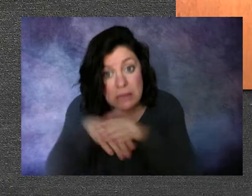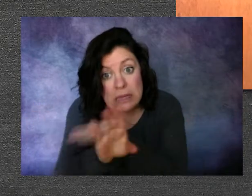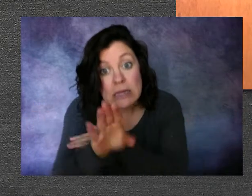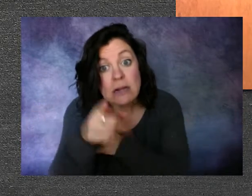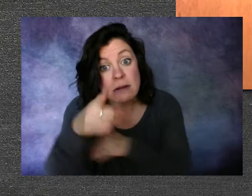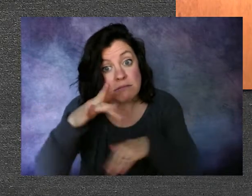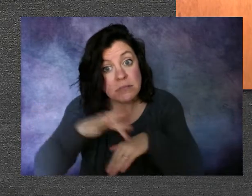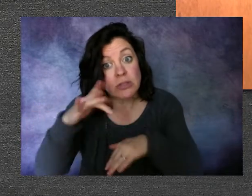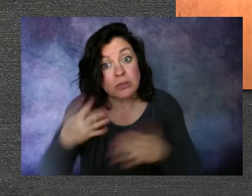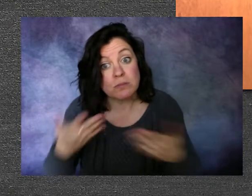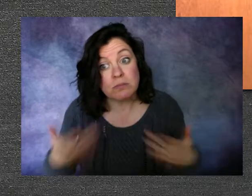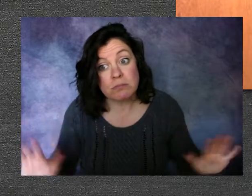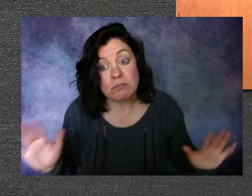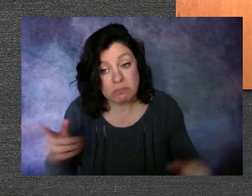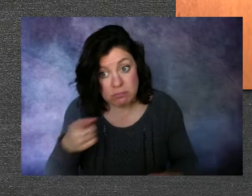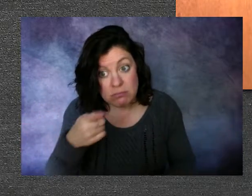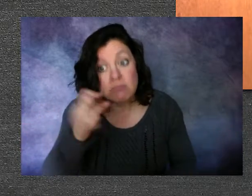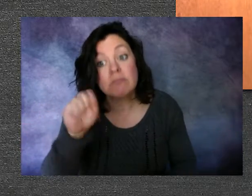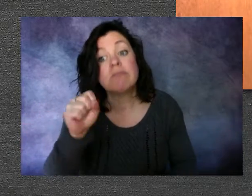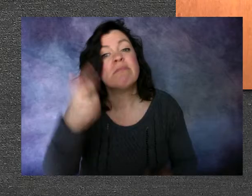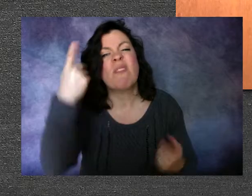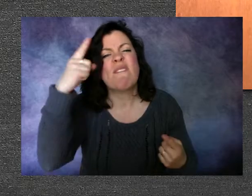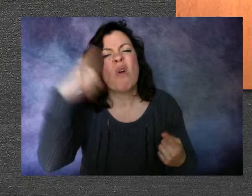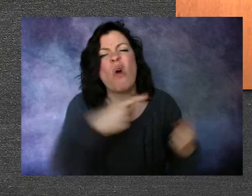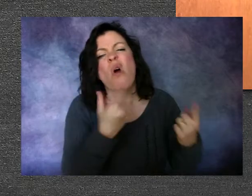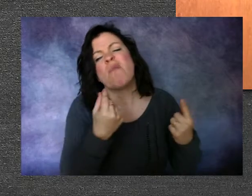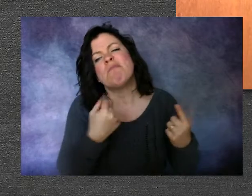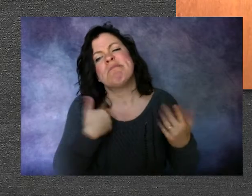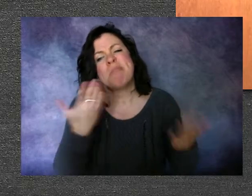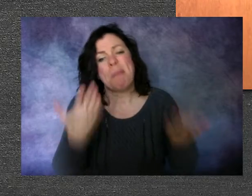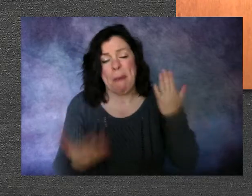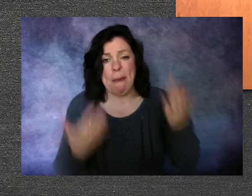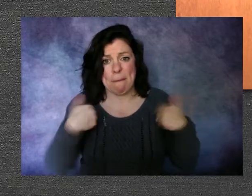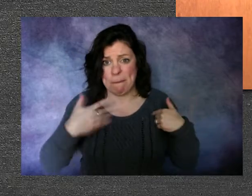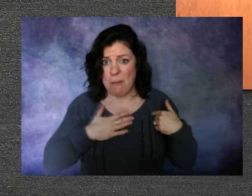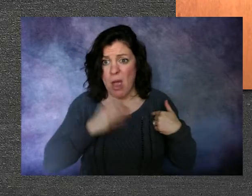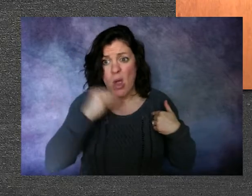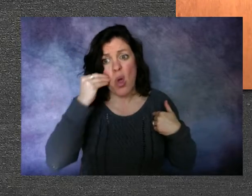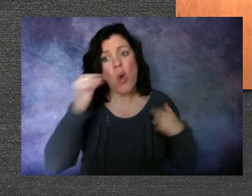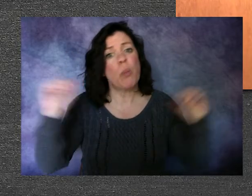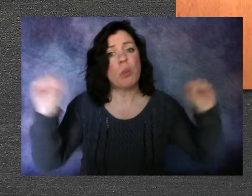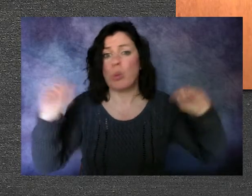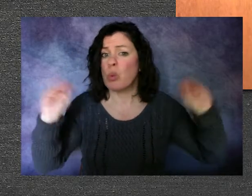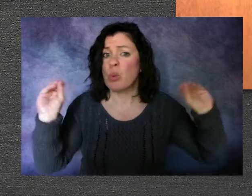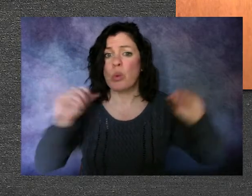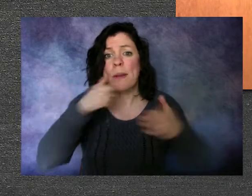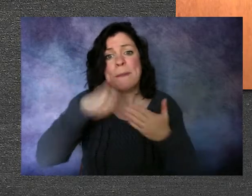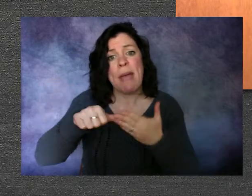in your community? You might need to go there to get your mail out of your mailbox. Sometimes at post offices,